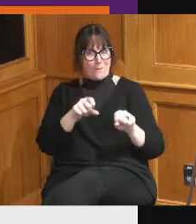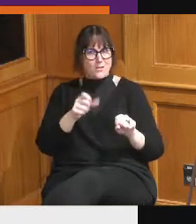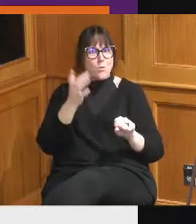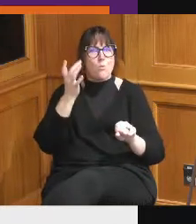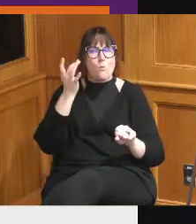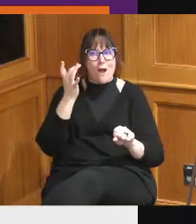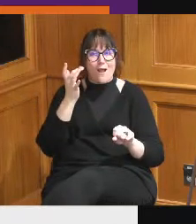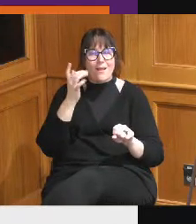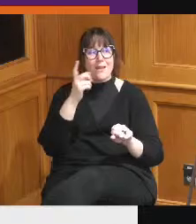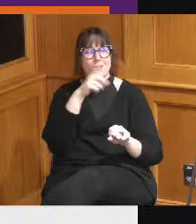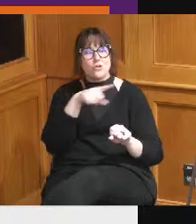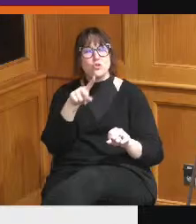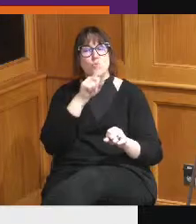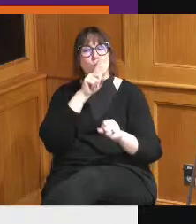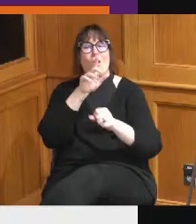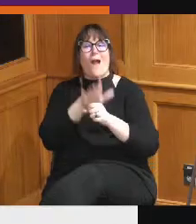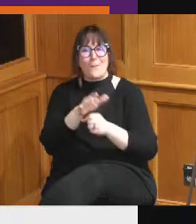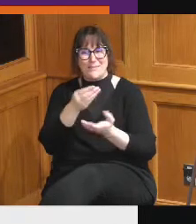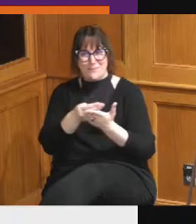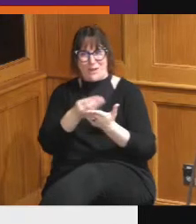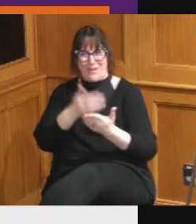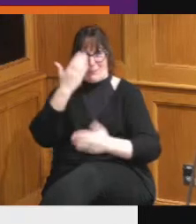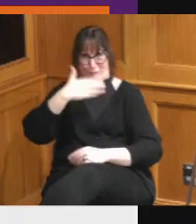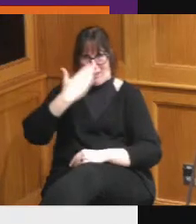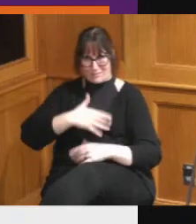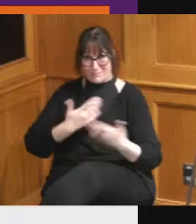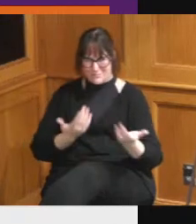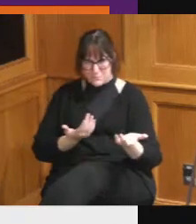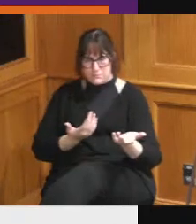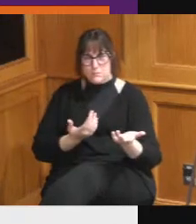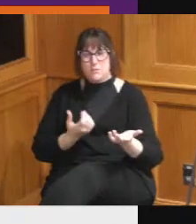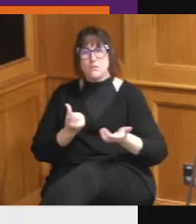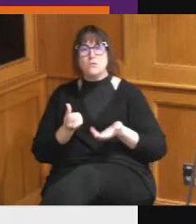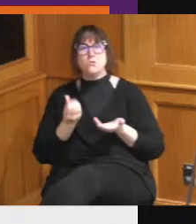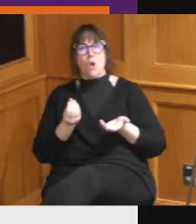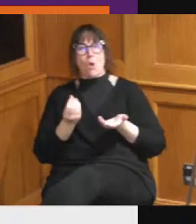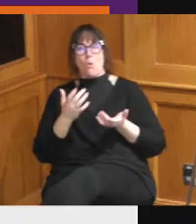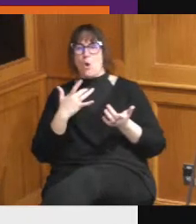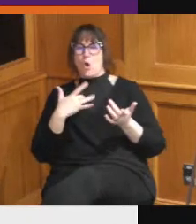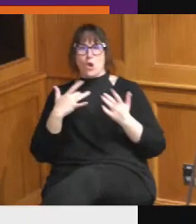committed all these funds funds and so were it not for the commitment you all made we would have done